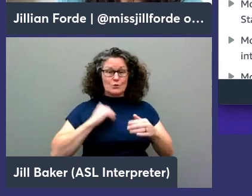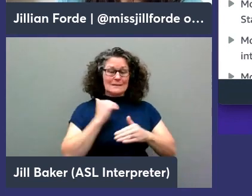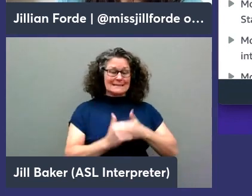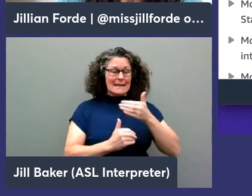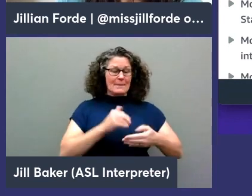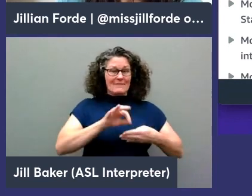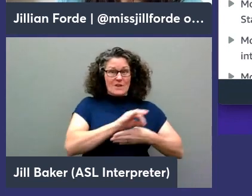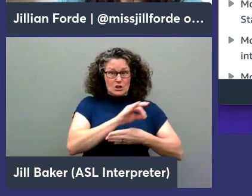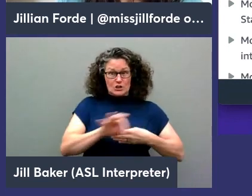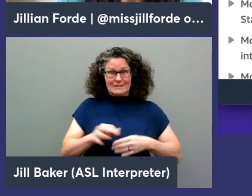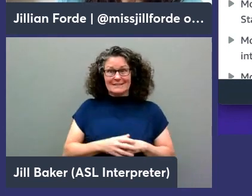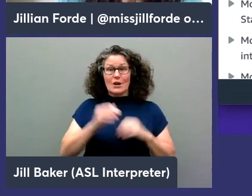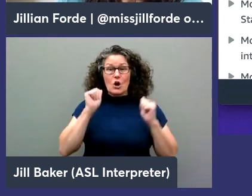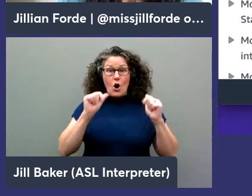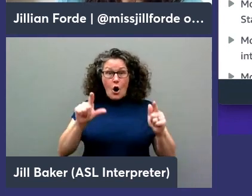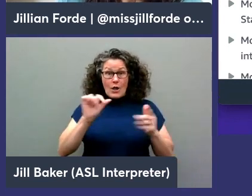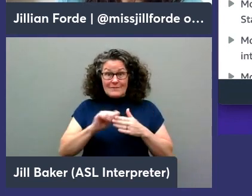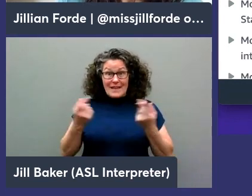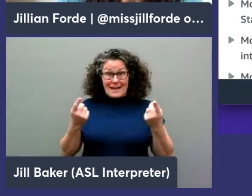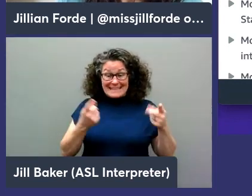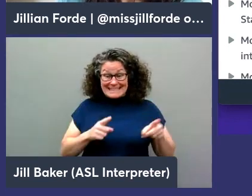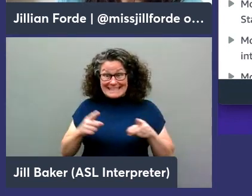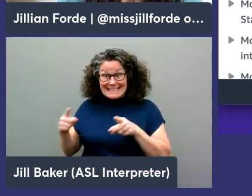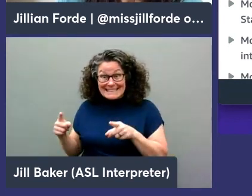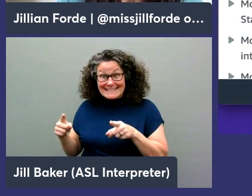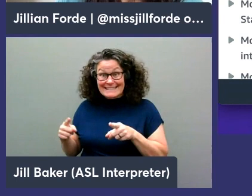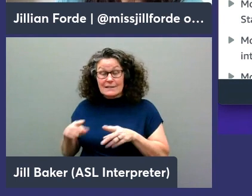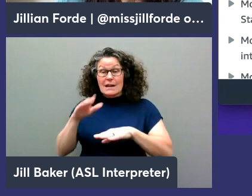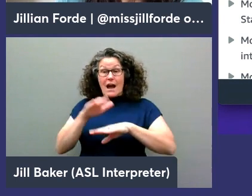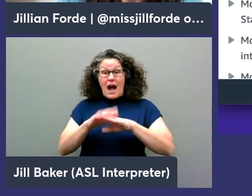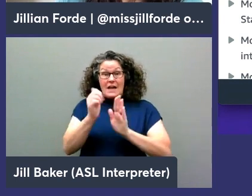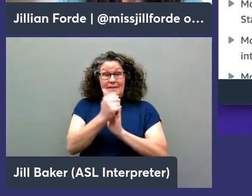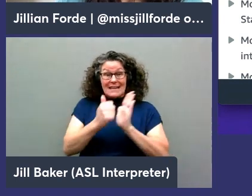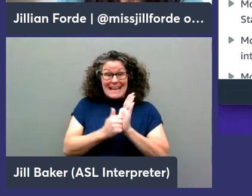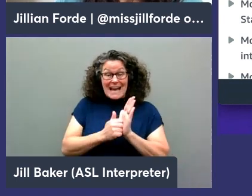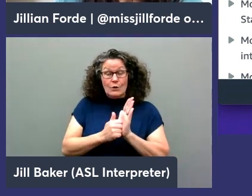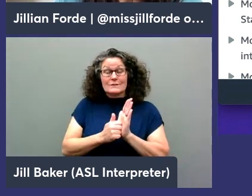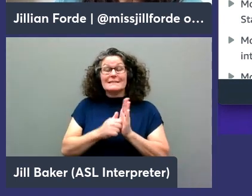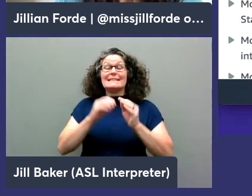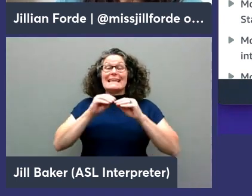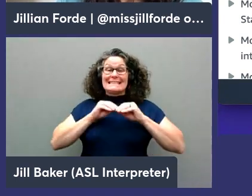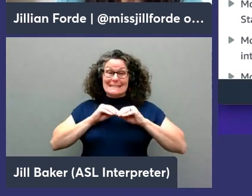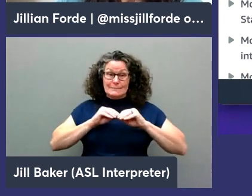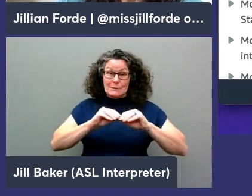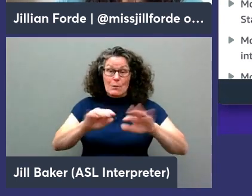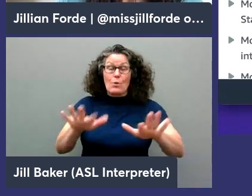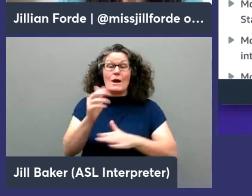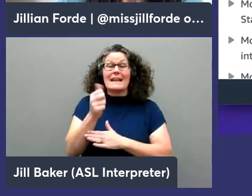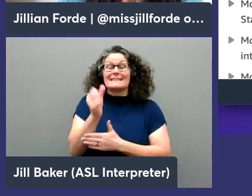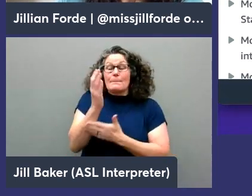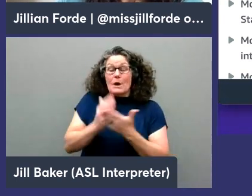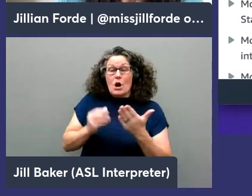all of this architecture exists on the account. It's deployed as part of the workshop. But what's broken is